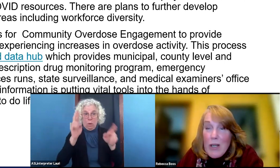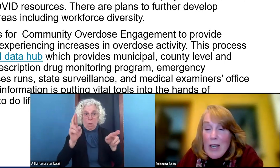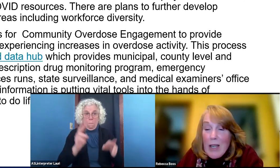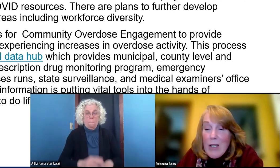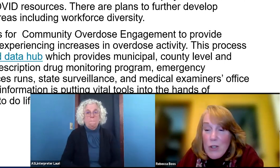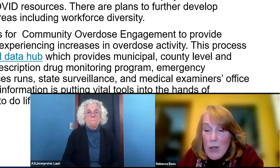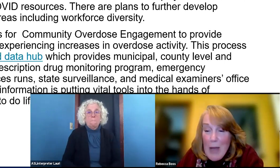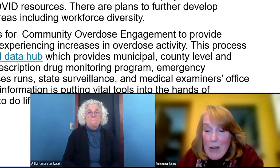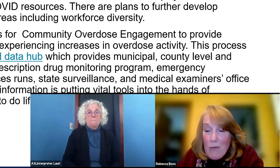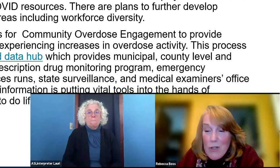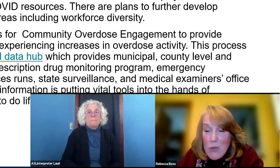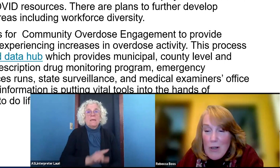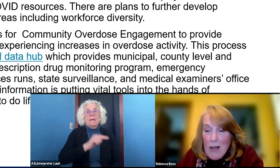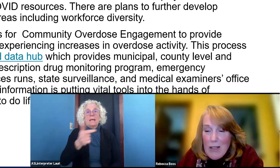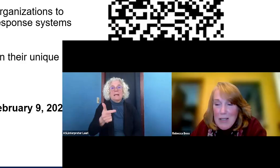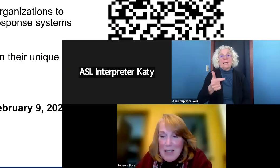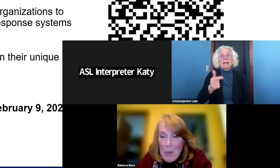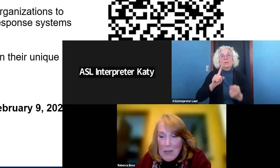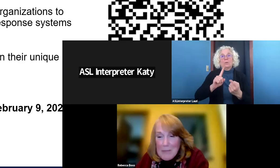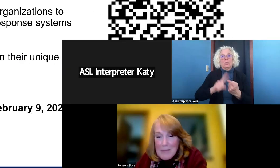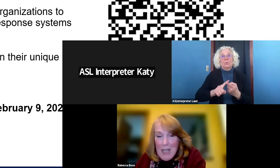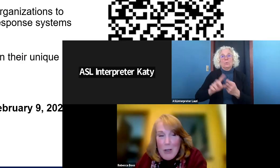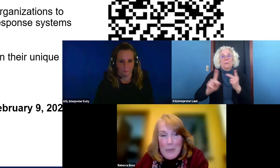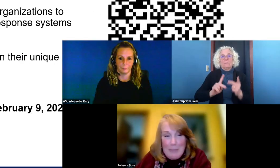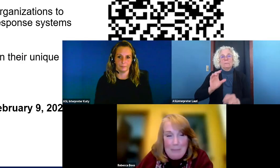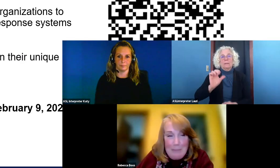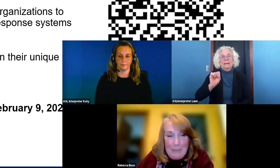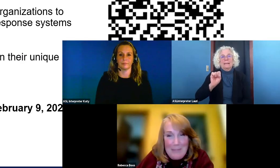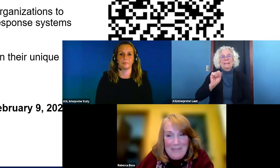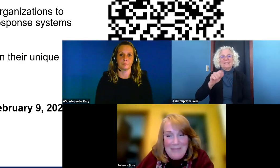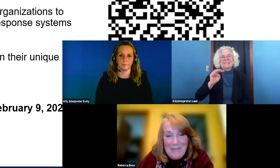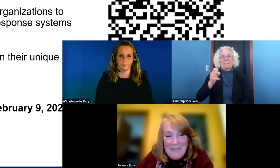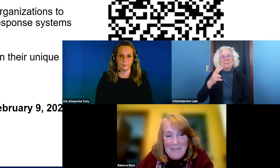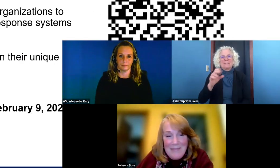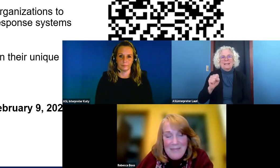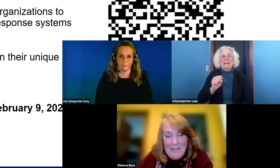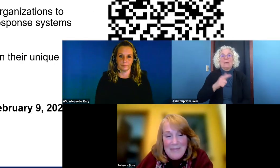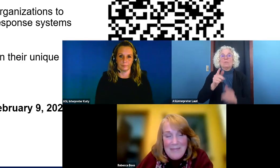And I turn it back over to our colleagues at Simpson. Thank you.